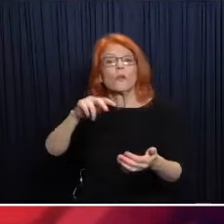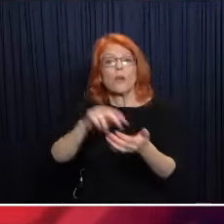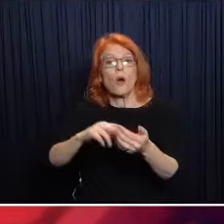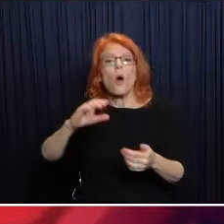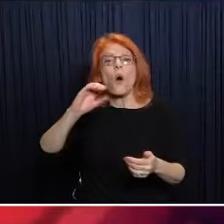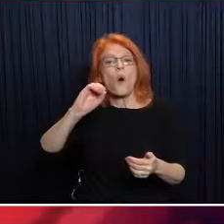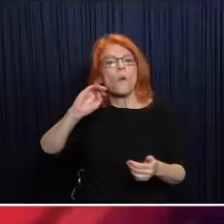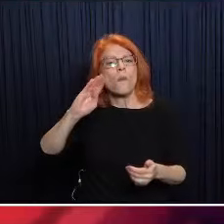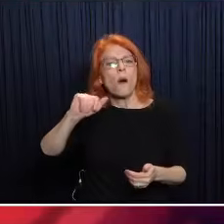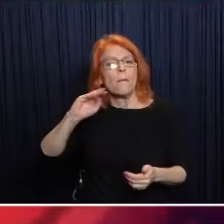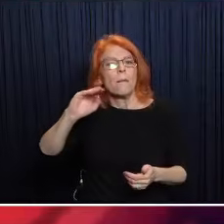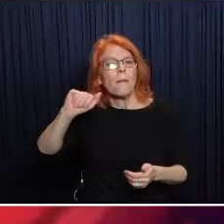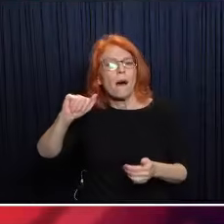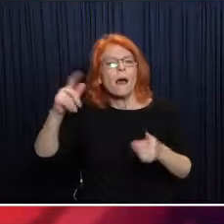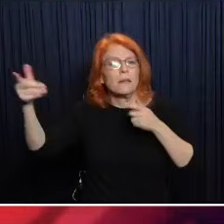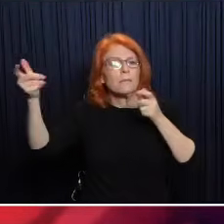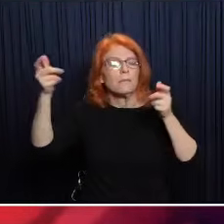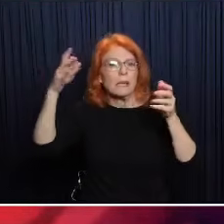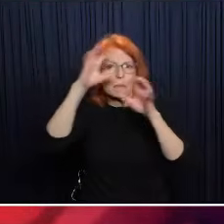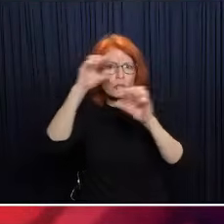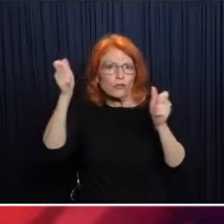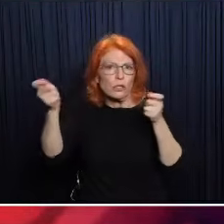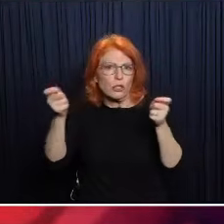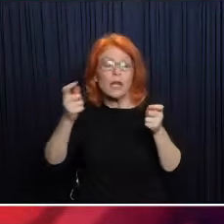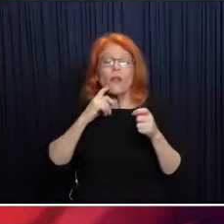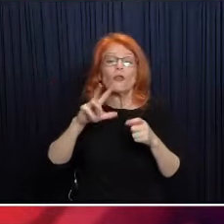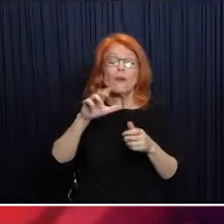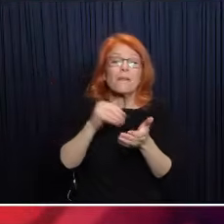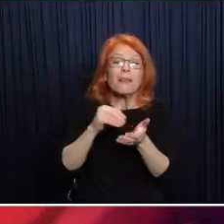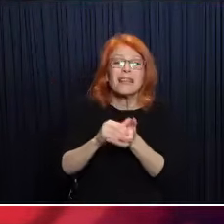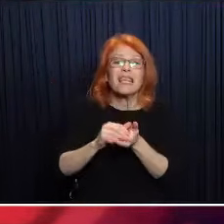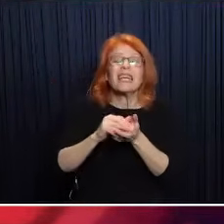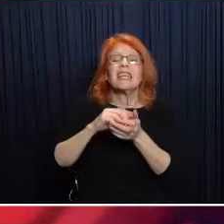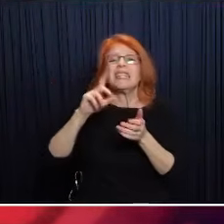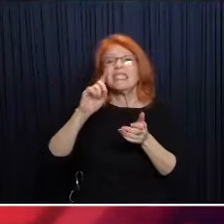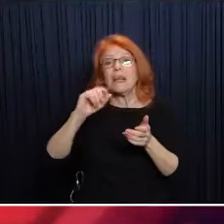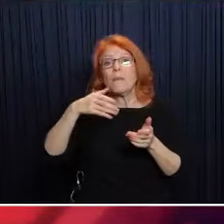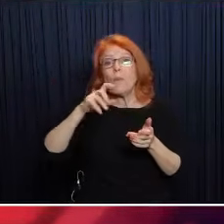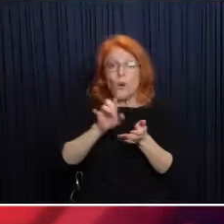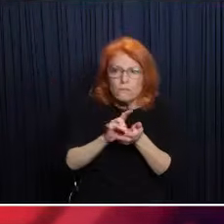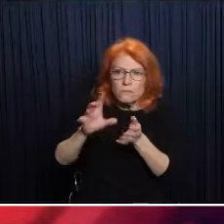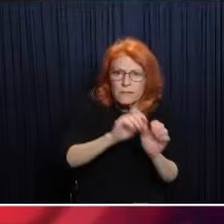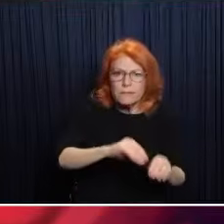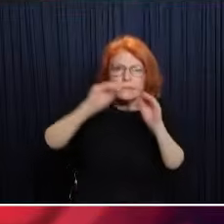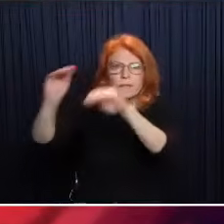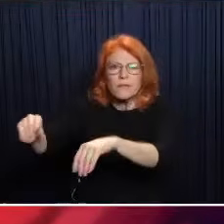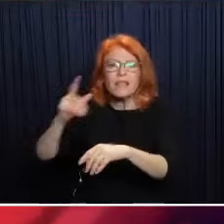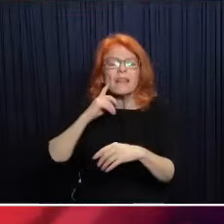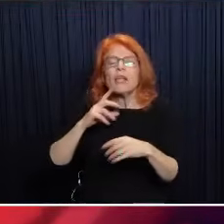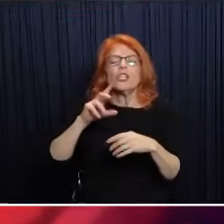AMERICANS BEHIND WHAT THEY WERE DOING FOR ILLEGALS FOR POLITICAL GAIN. LOOK AT THE OBAMA